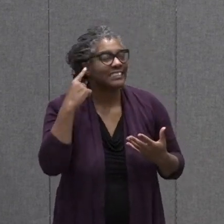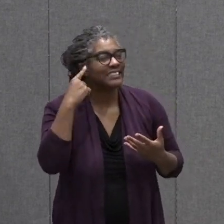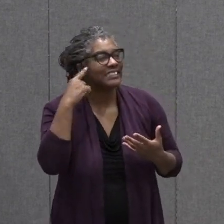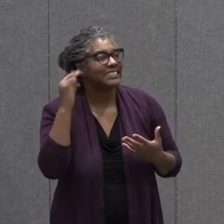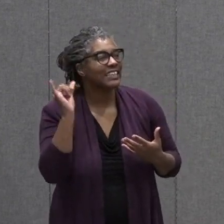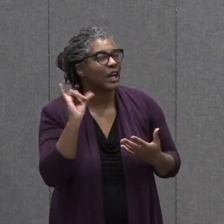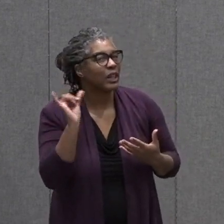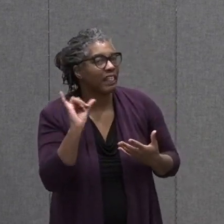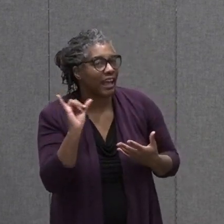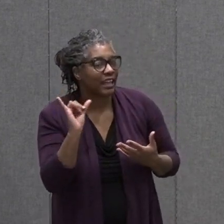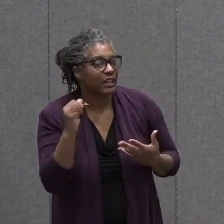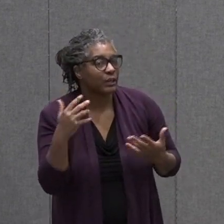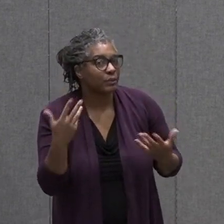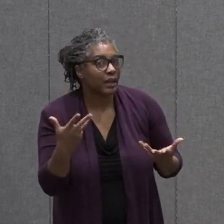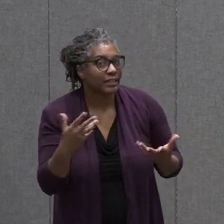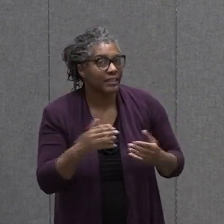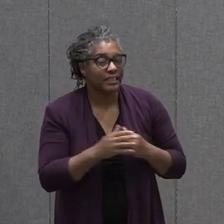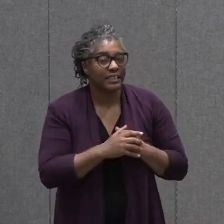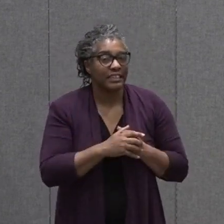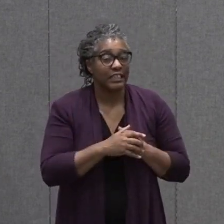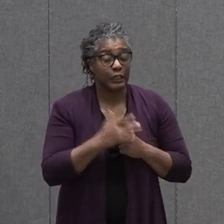What does it feel like when you play?